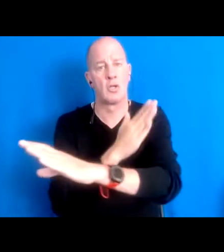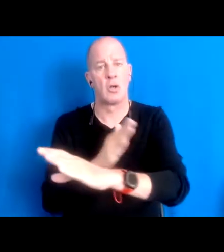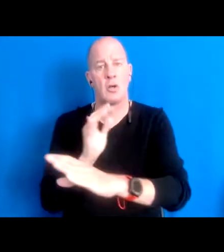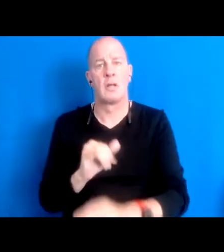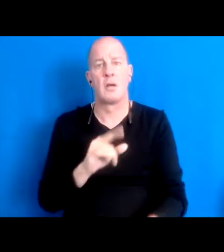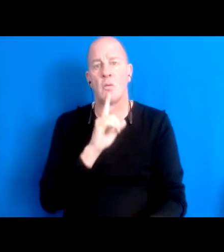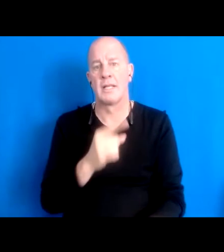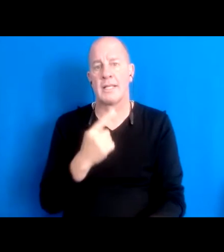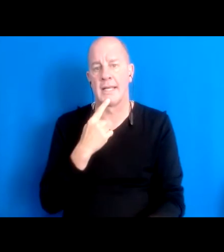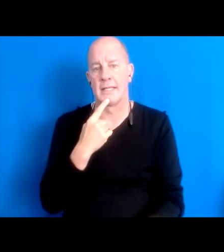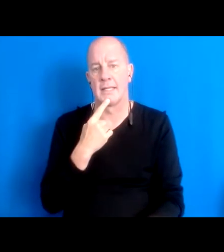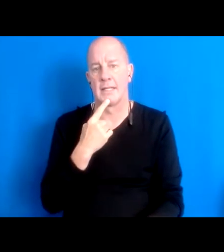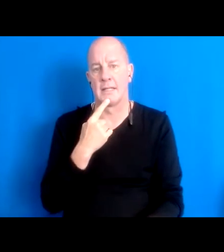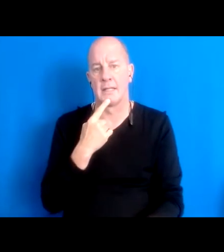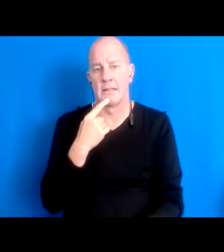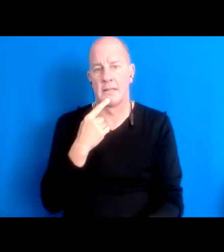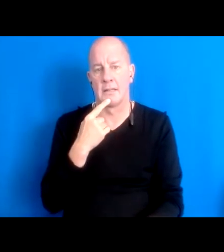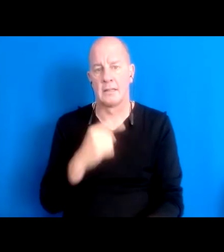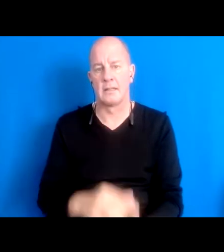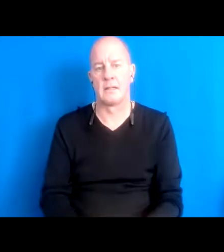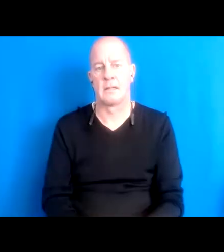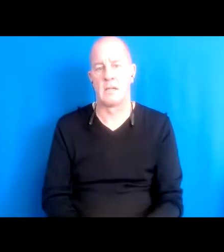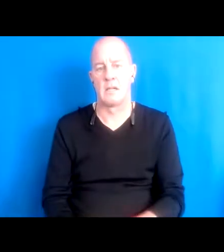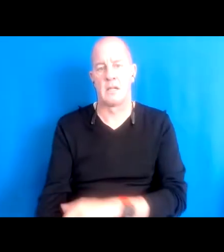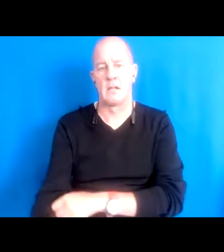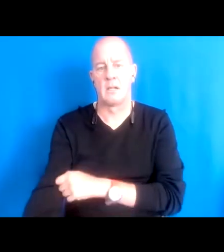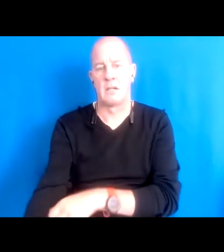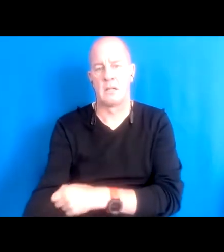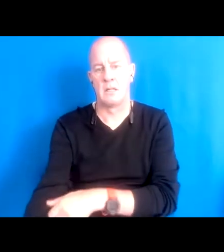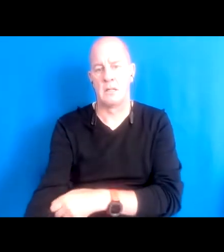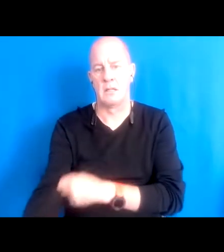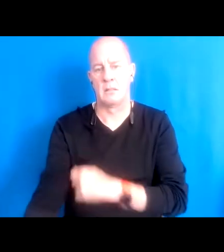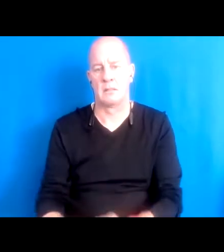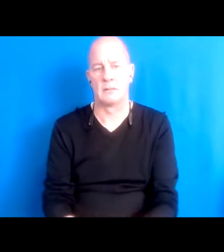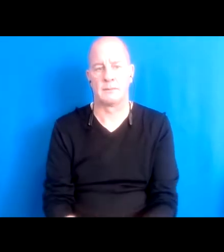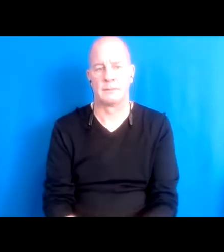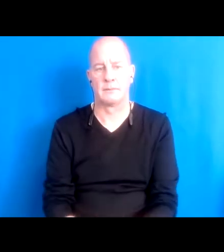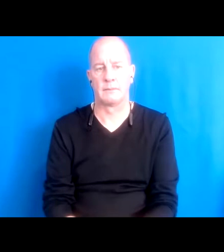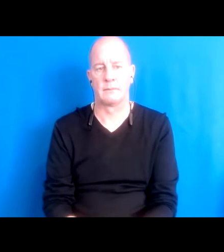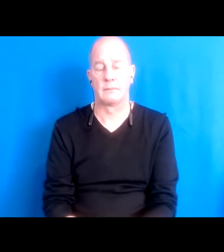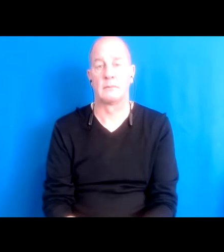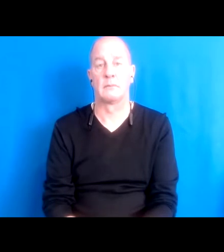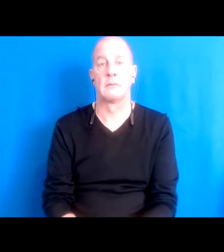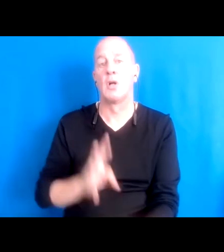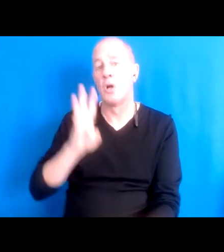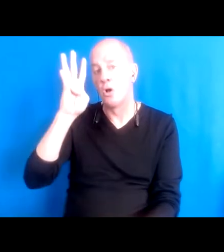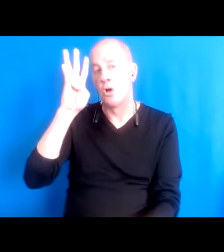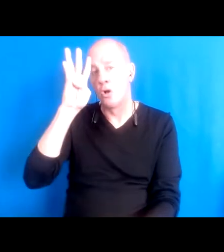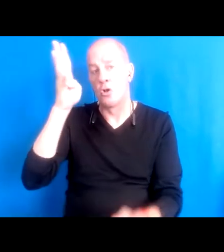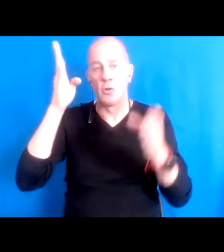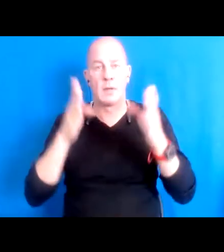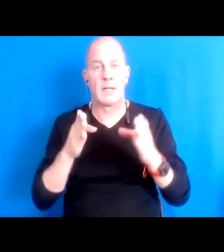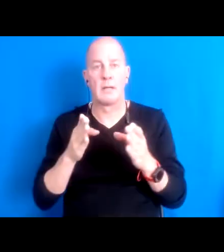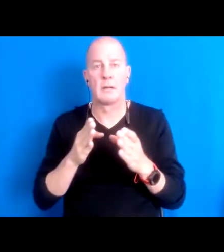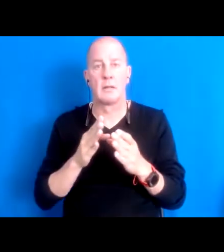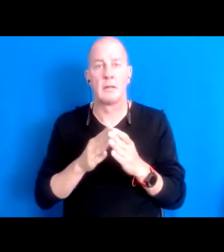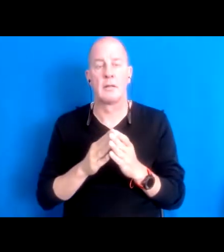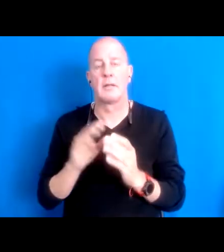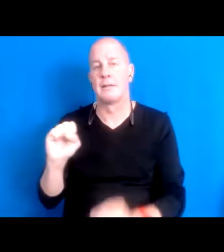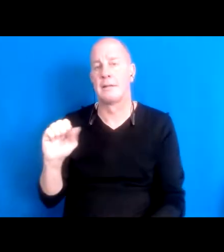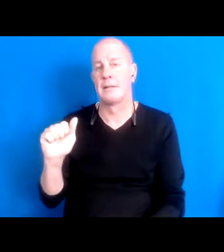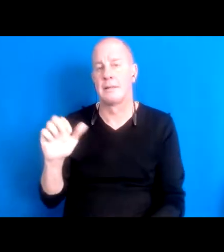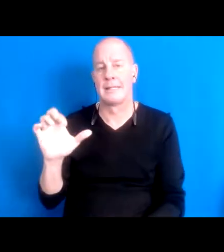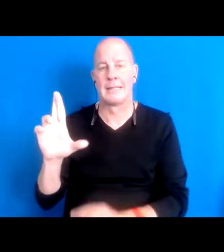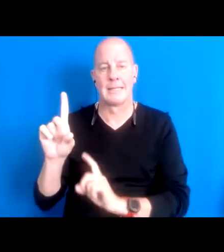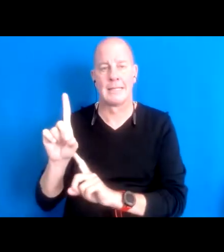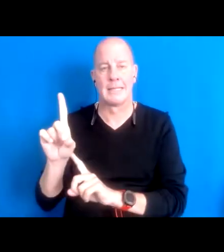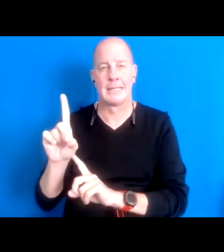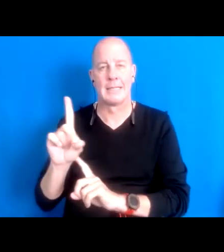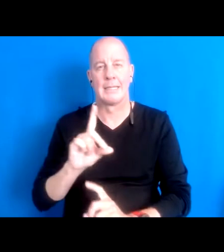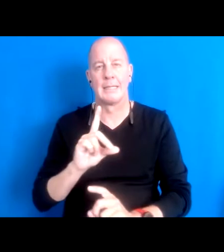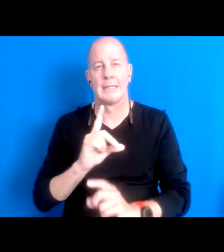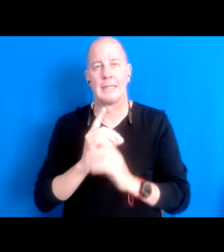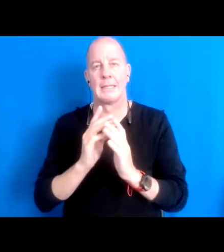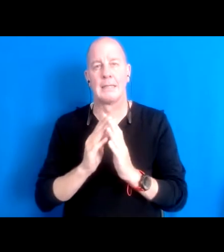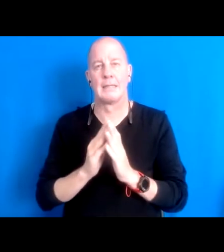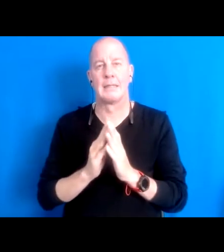15:44:26 that the Creator, the sacred is our teacher, and that we know this because the